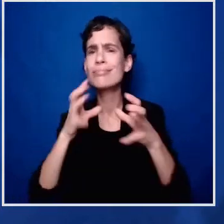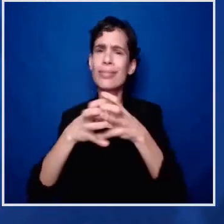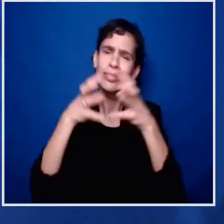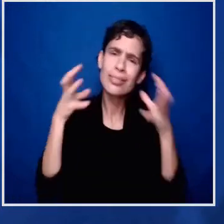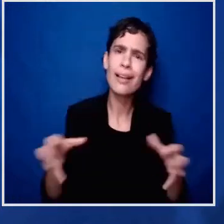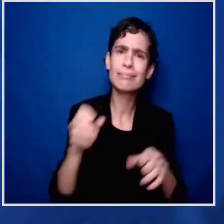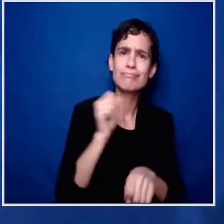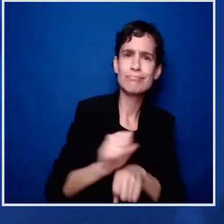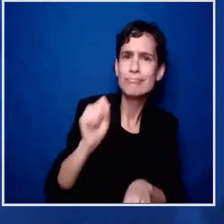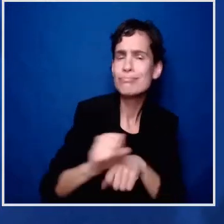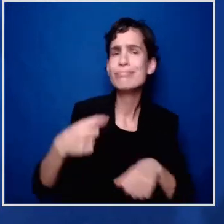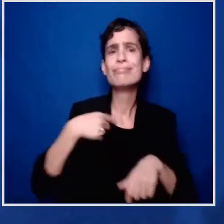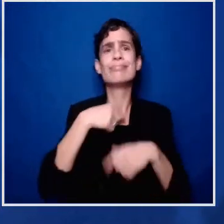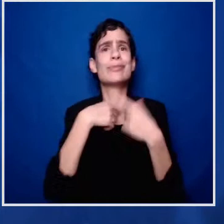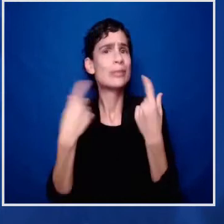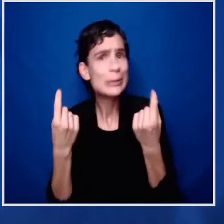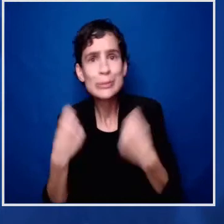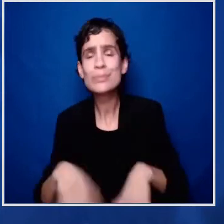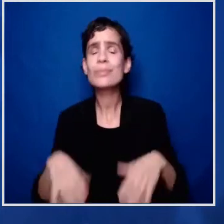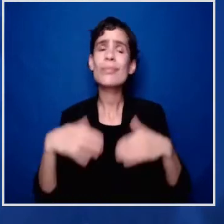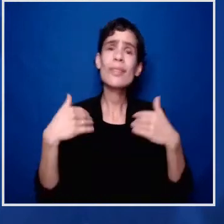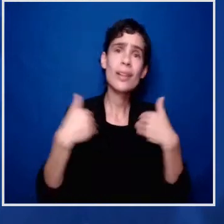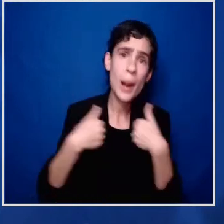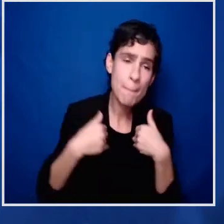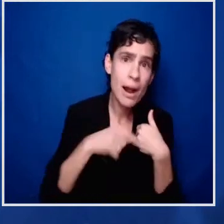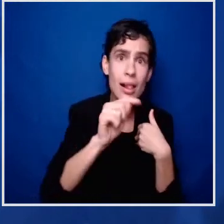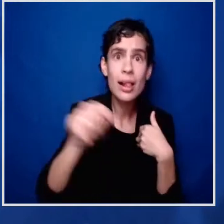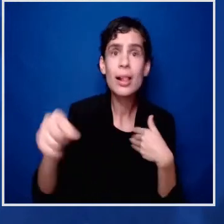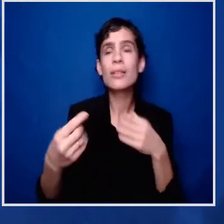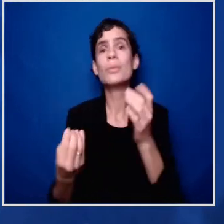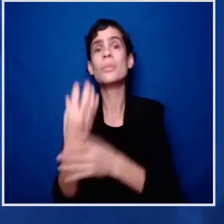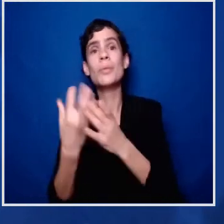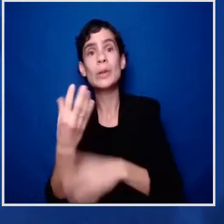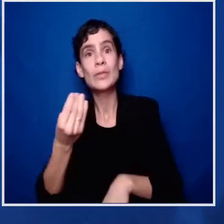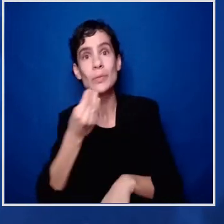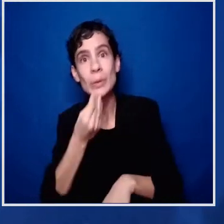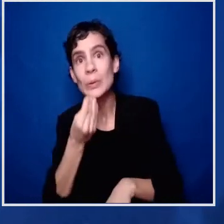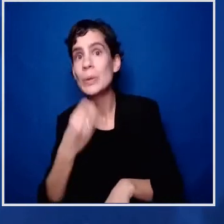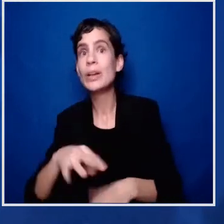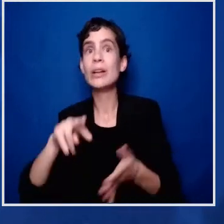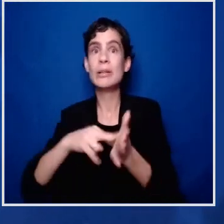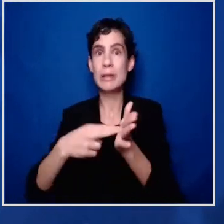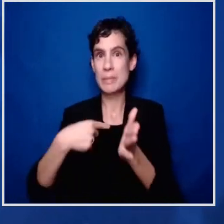THE DAILY REVENUES, WE HAVE GROWN A THRIVING ECONOMY FOR